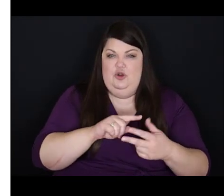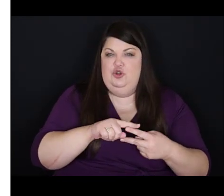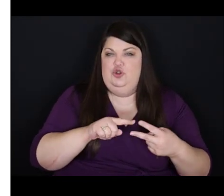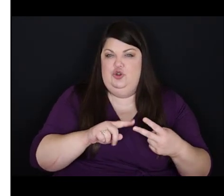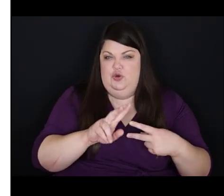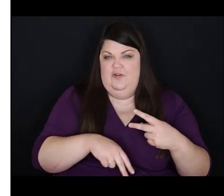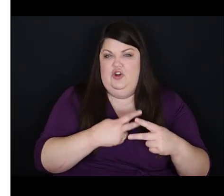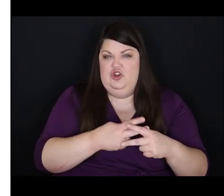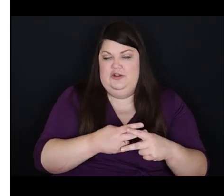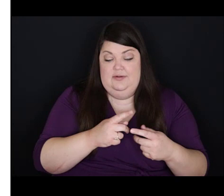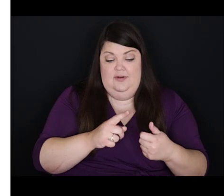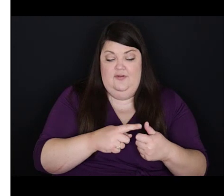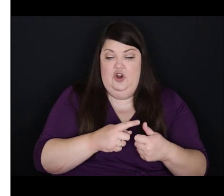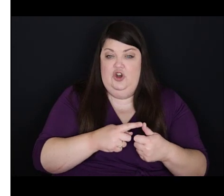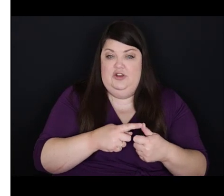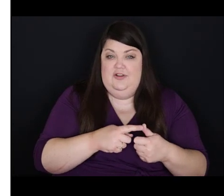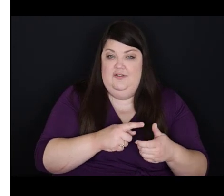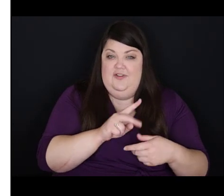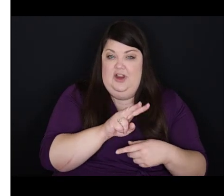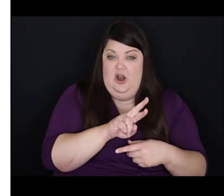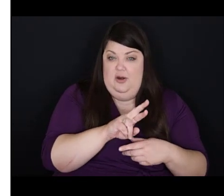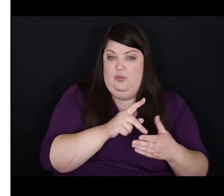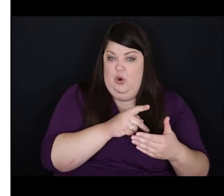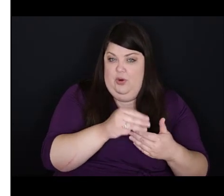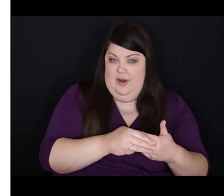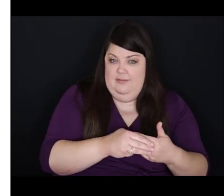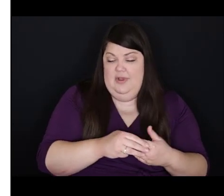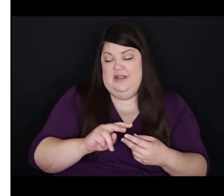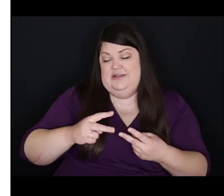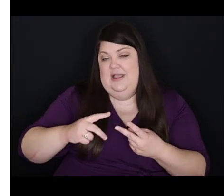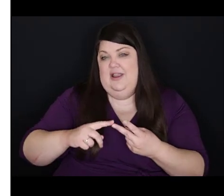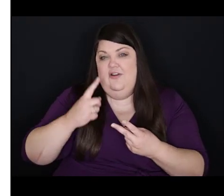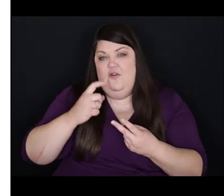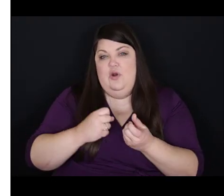one for the VR program and one for the Supported Employment program.